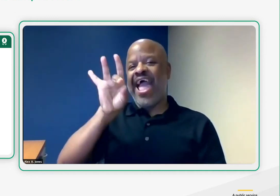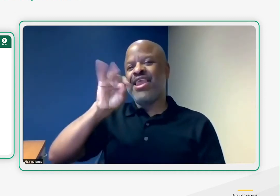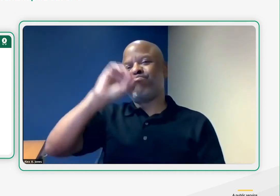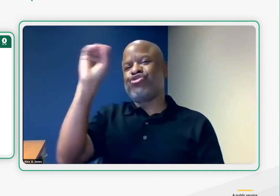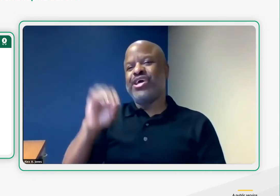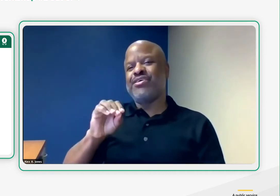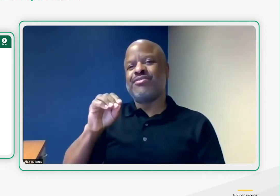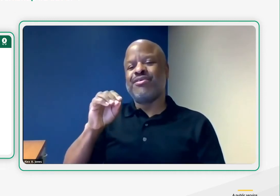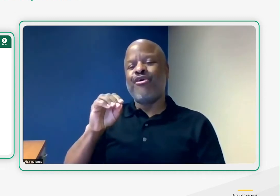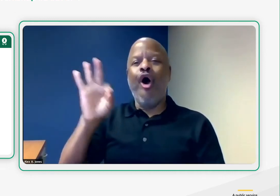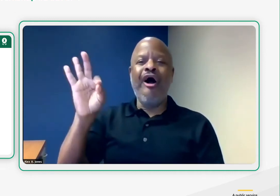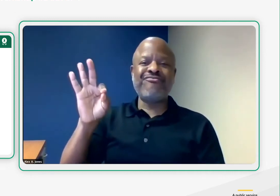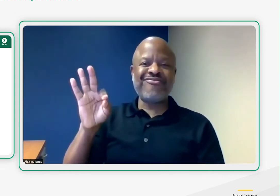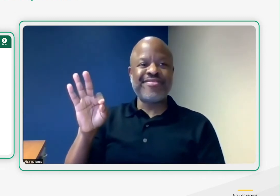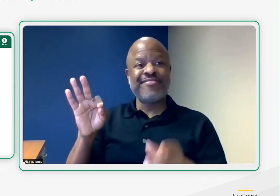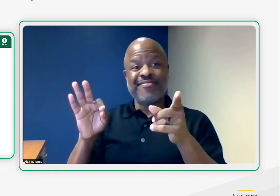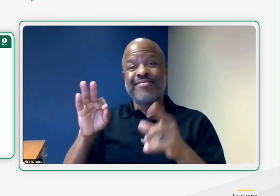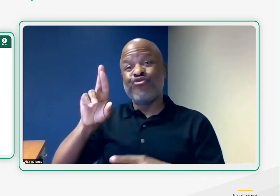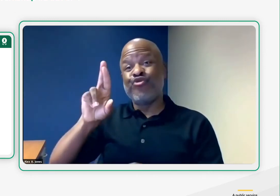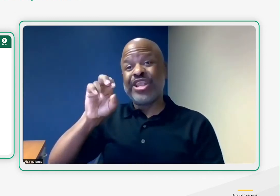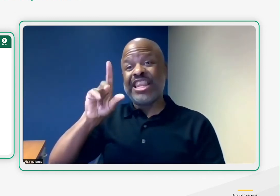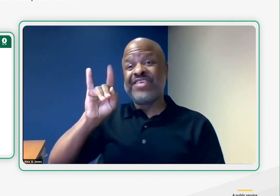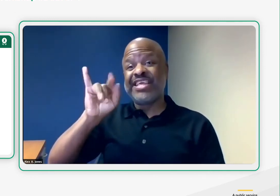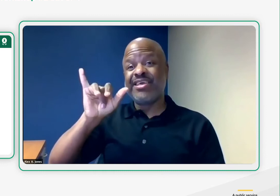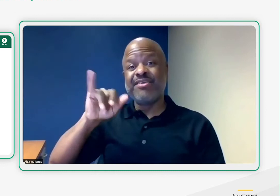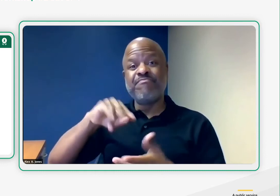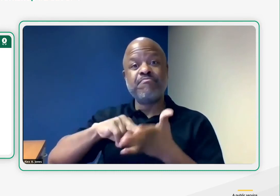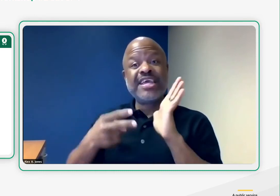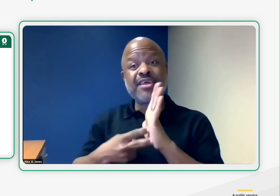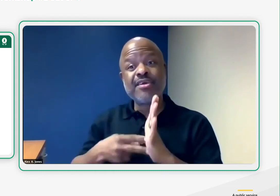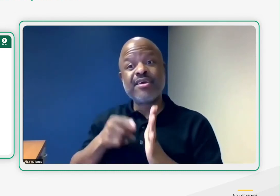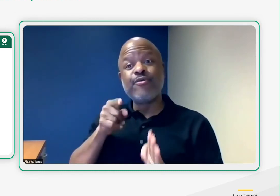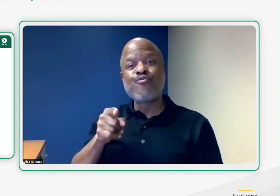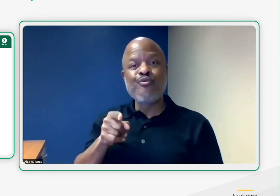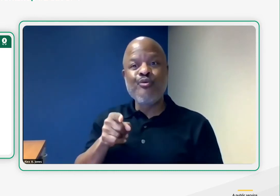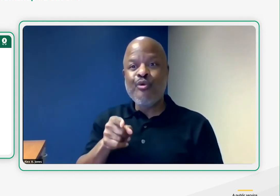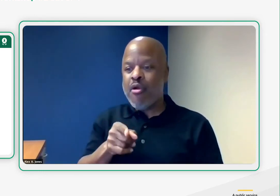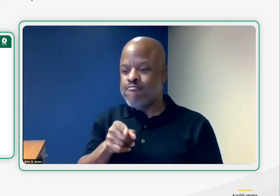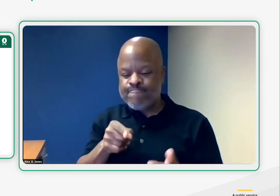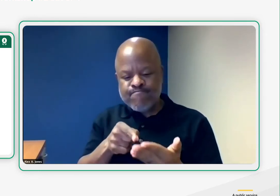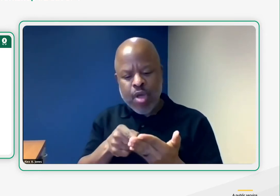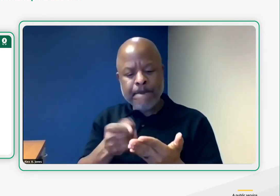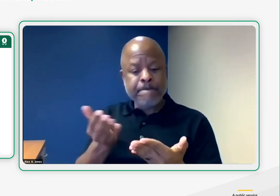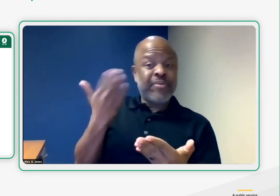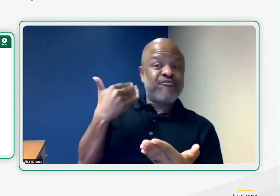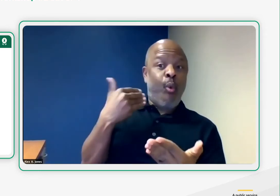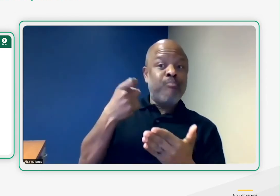I'm always really attracted to sales because I feel like I'm really saving a lot.